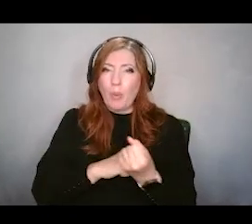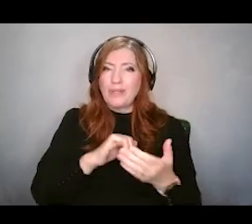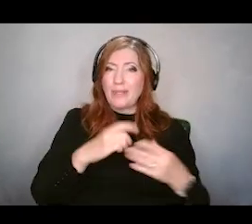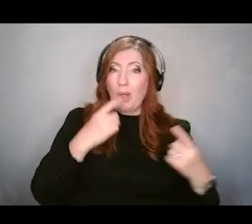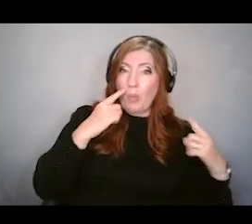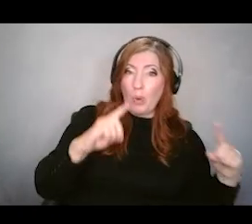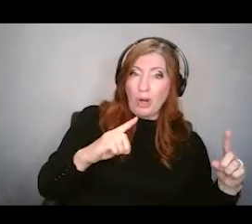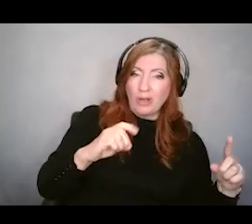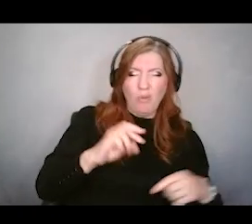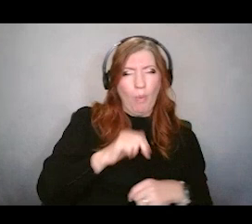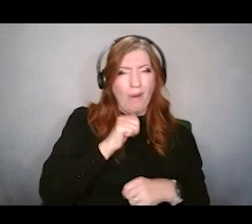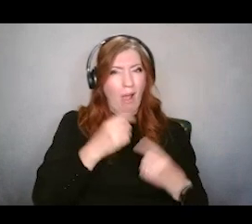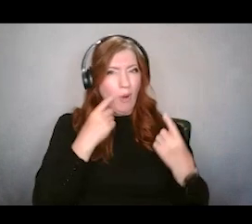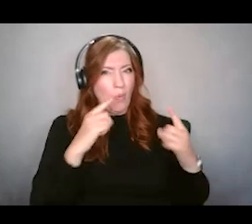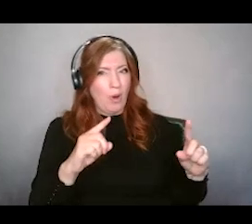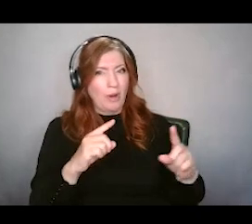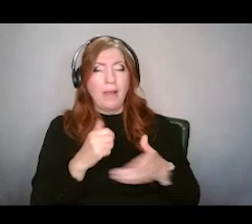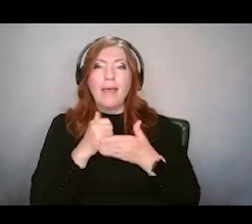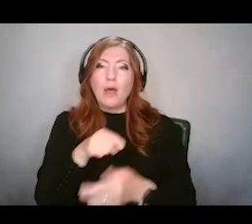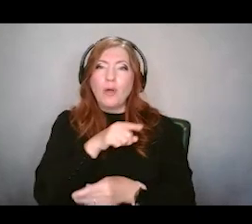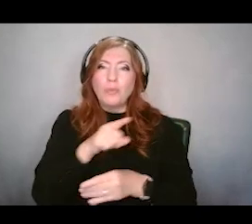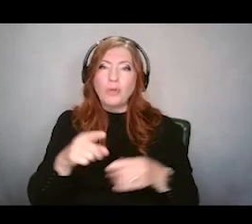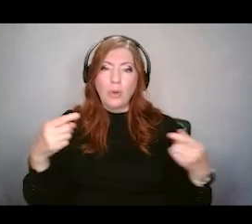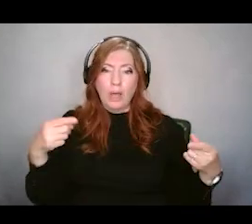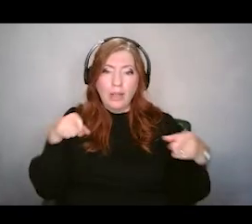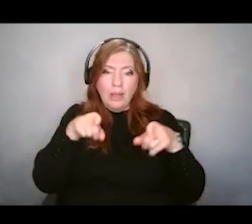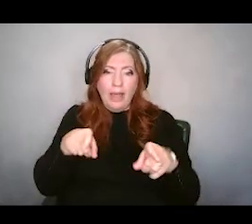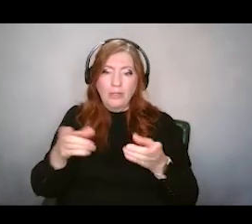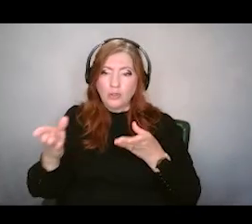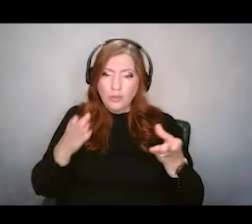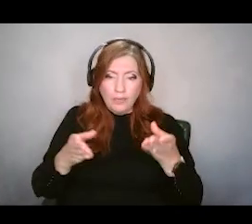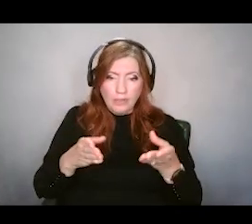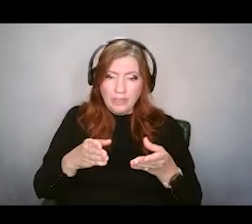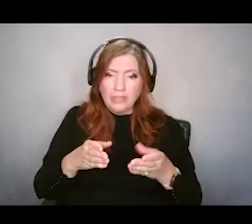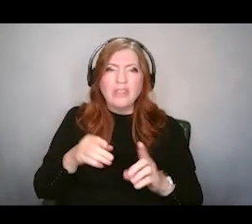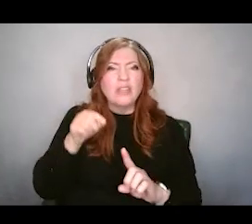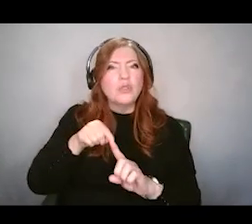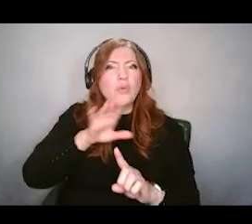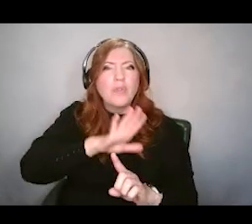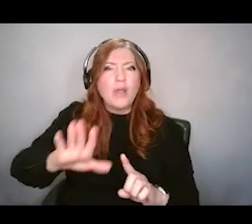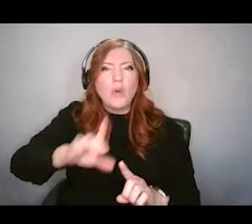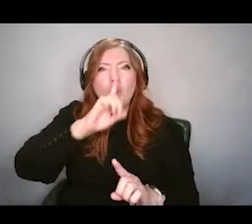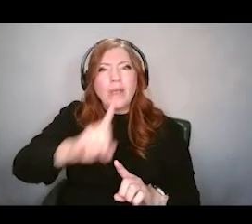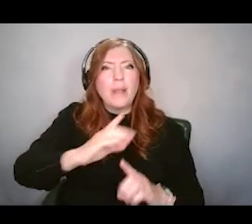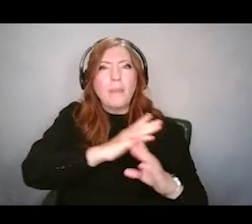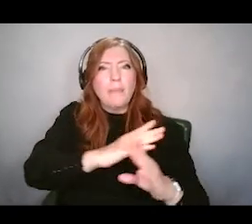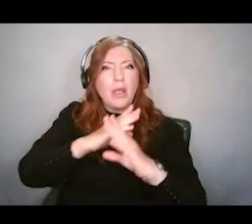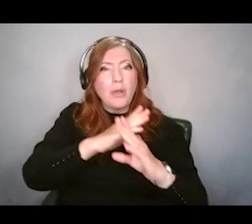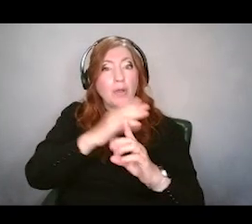and help you align services to real barriers impacting employment. It can also point you